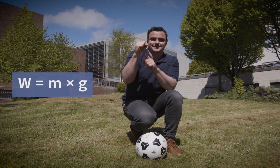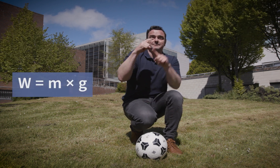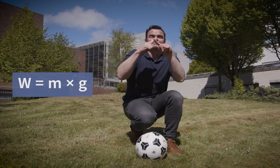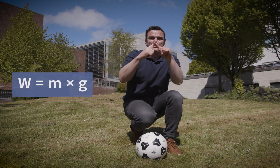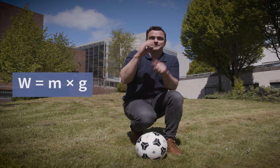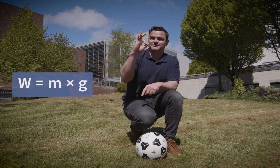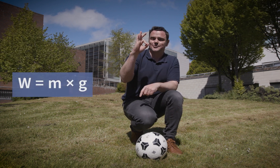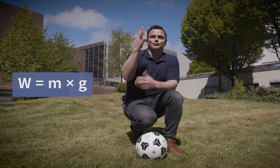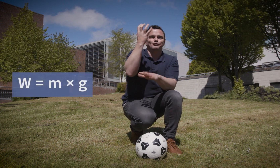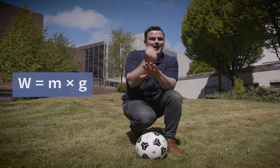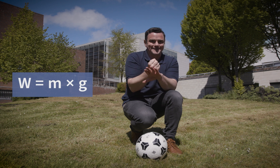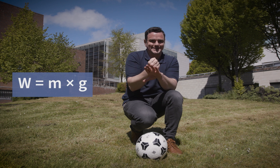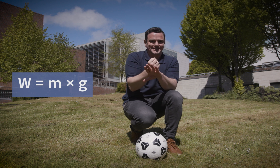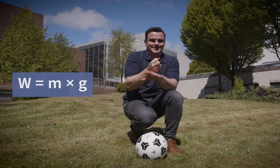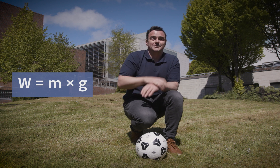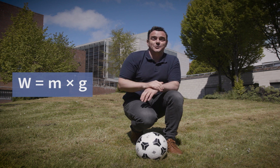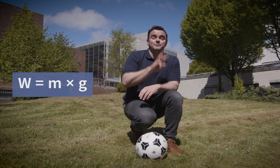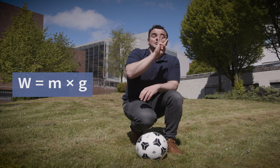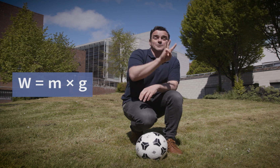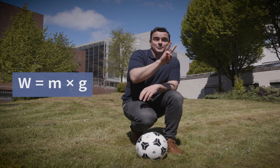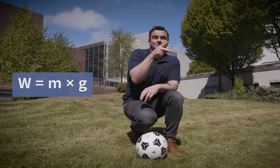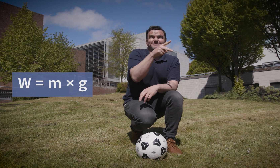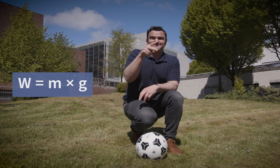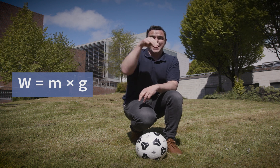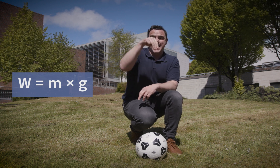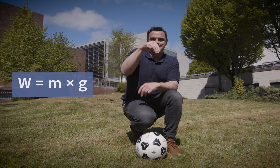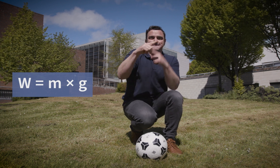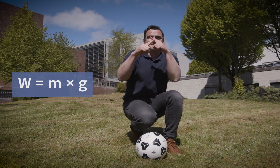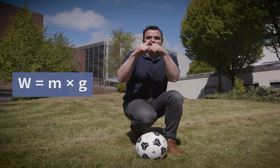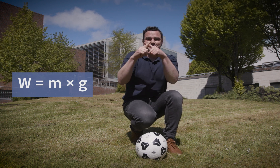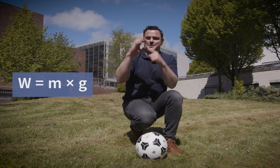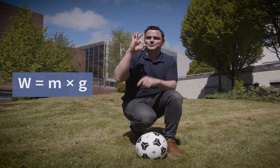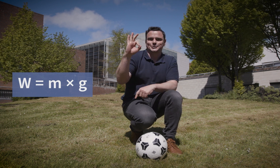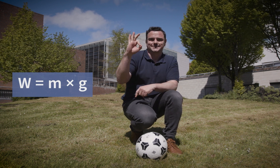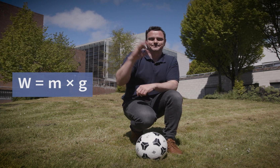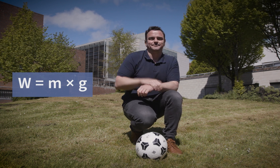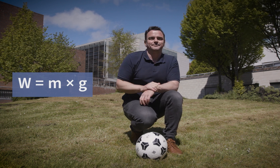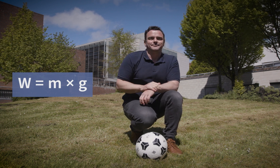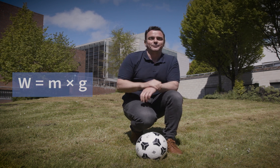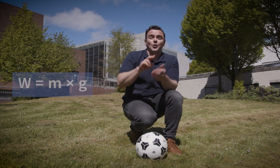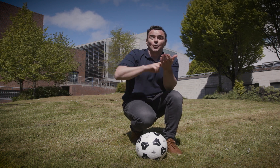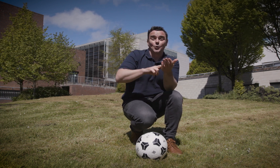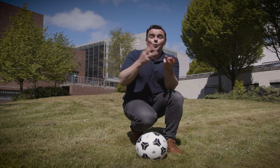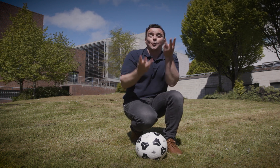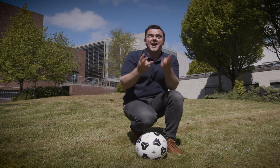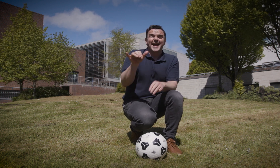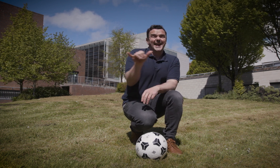times g for gravity, W = m × g. And to measure weight,